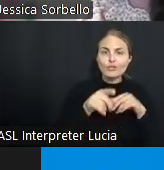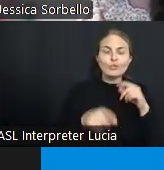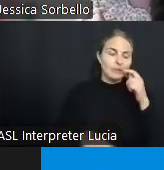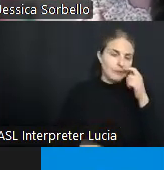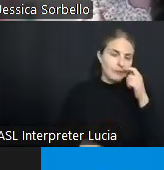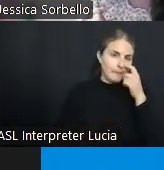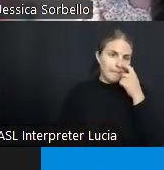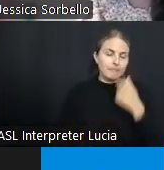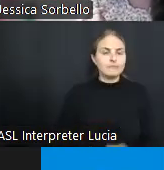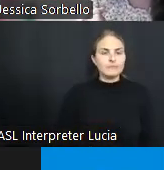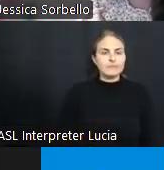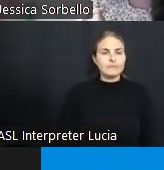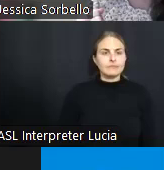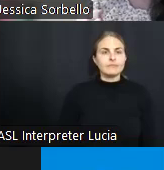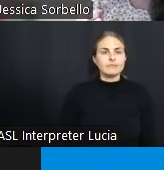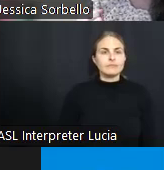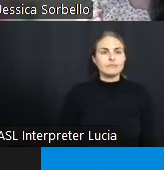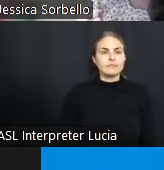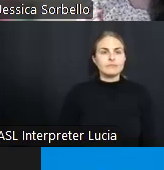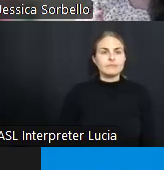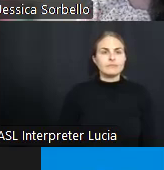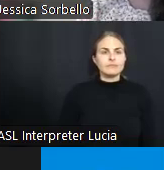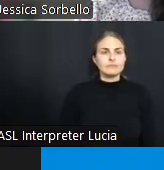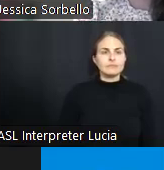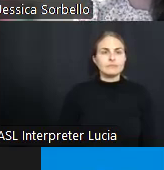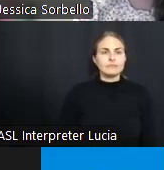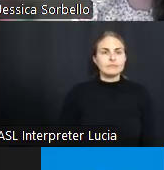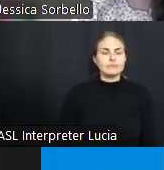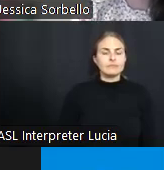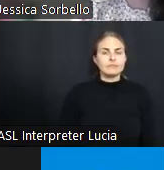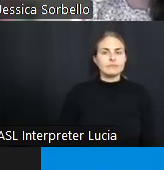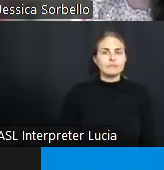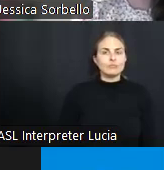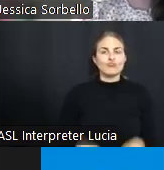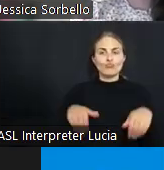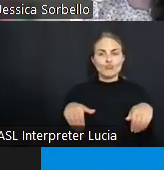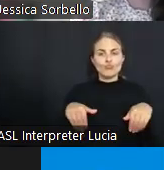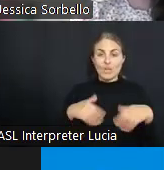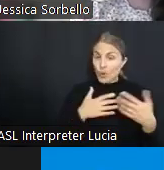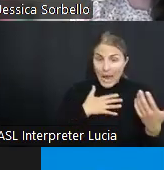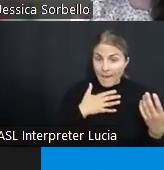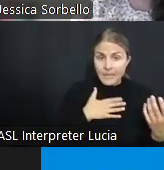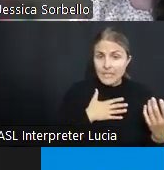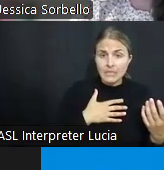We are glad to do this. And I know it was an unintended, you know, experiment here, but I'm glad